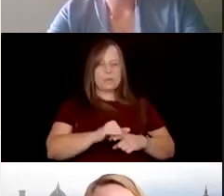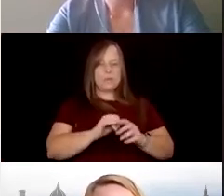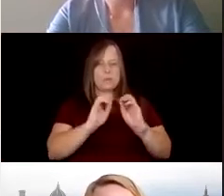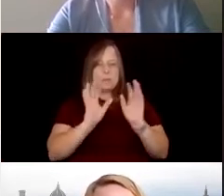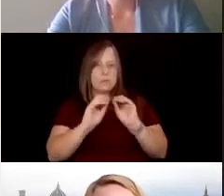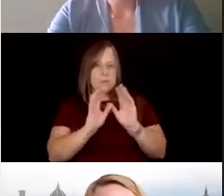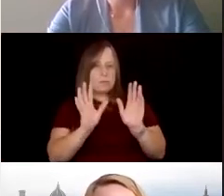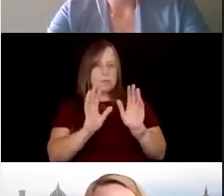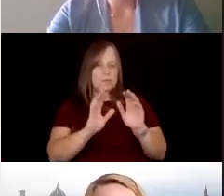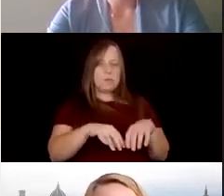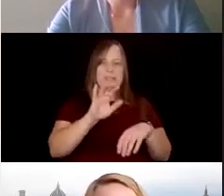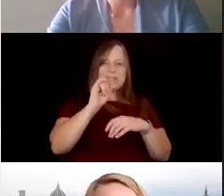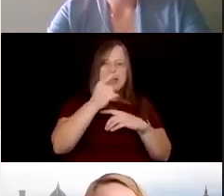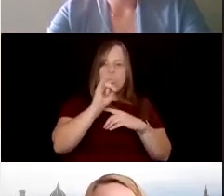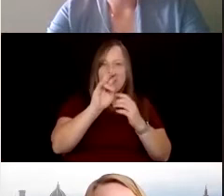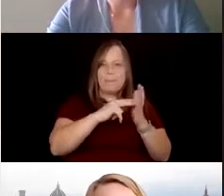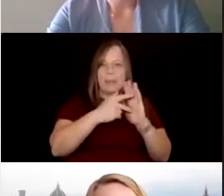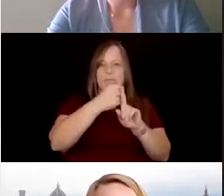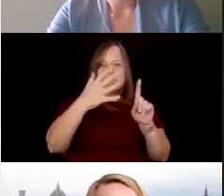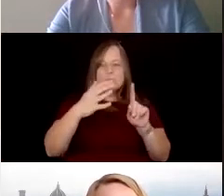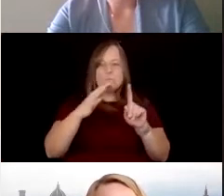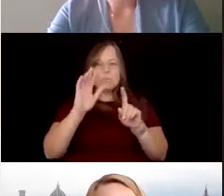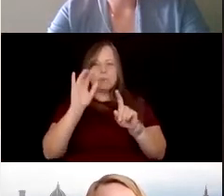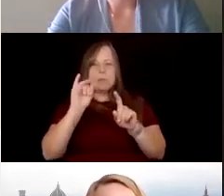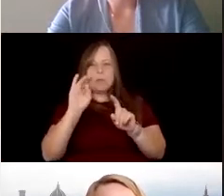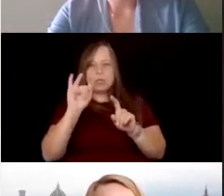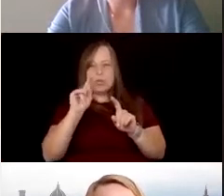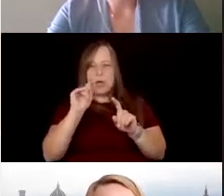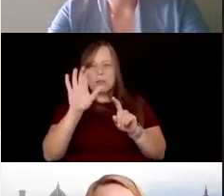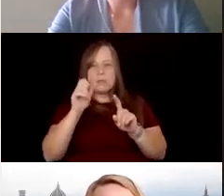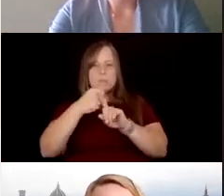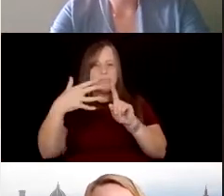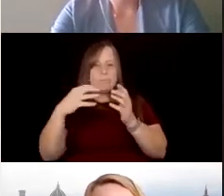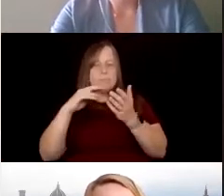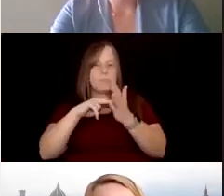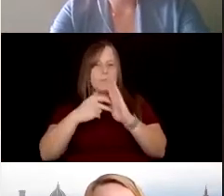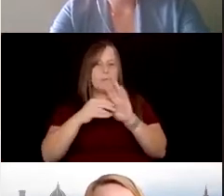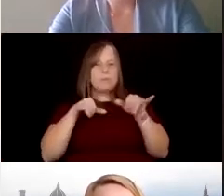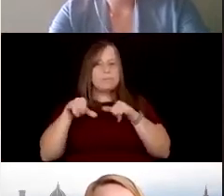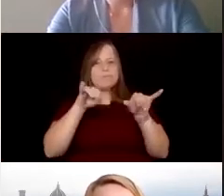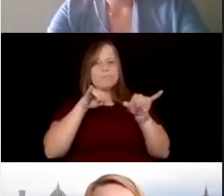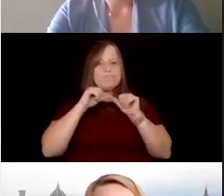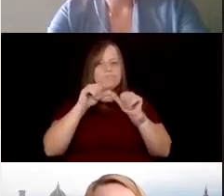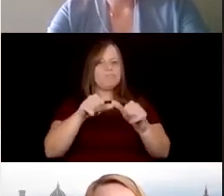What is injustice? And so basically to help the boards make more consistent and more fair decisions.